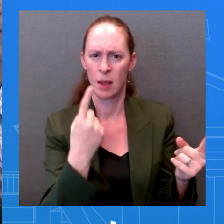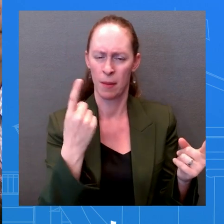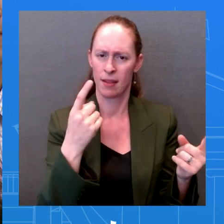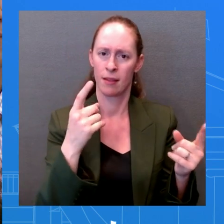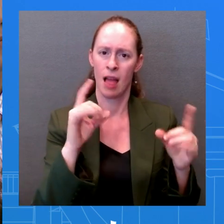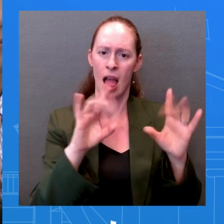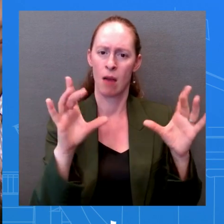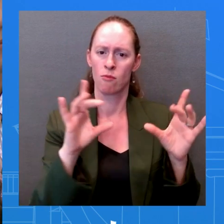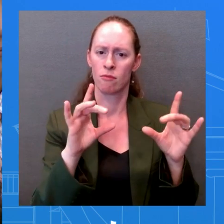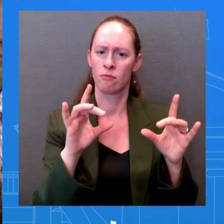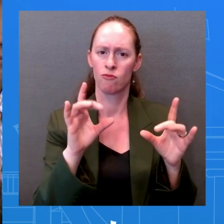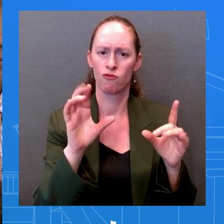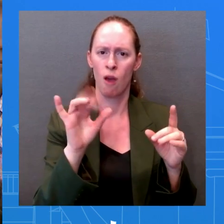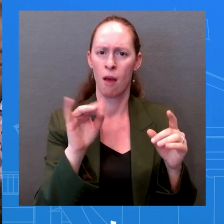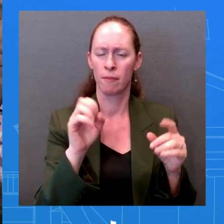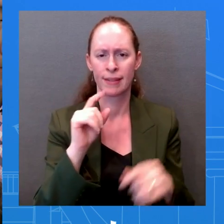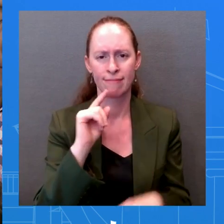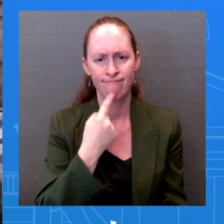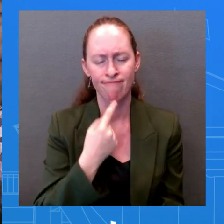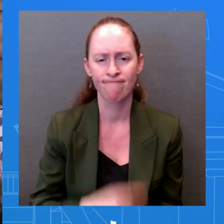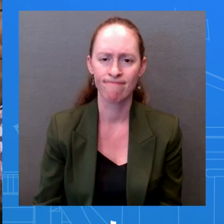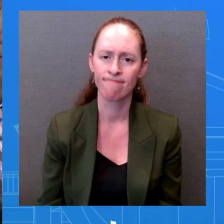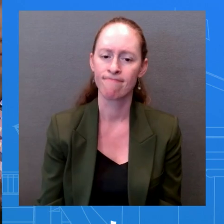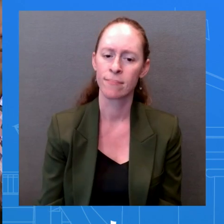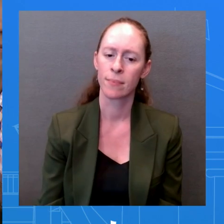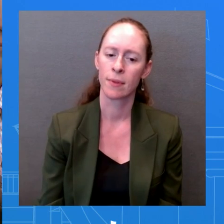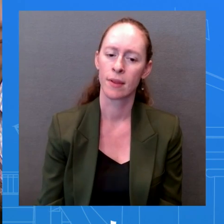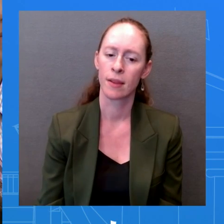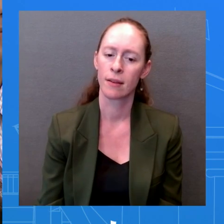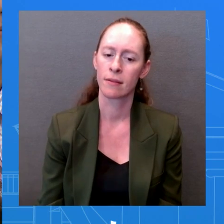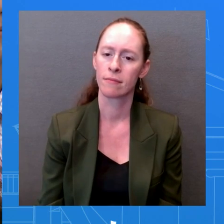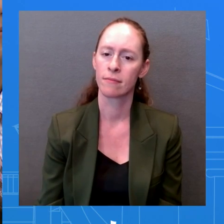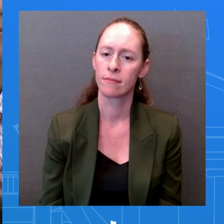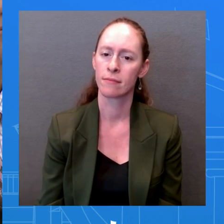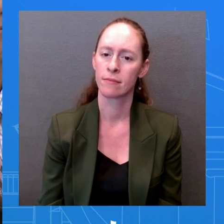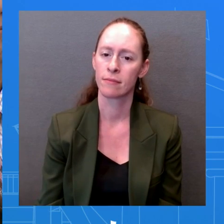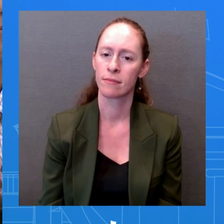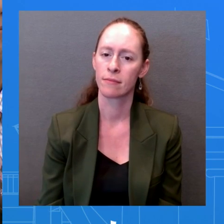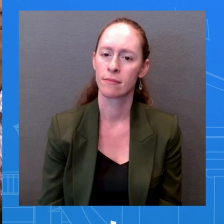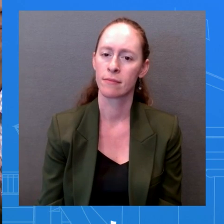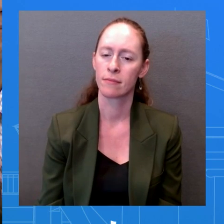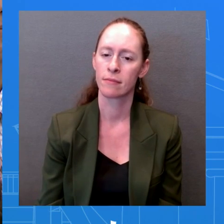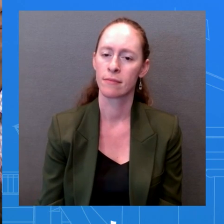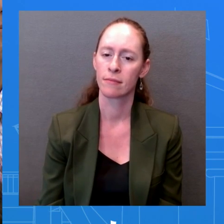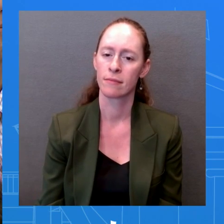On what you call this political stunt with the asylum seekers, let's specifically get into the locations: